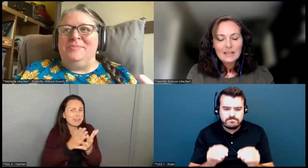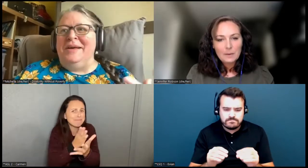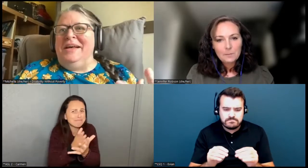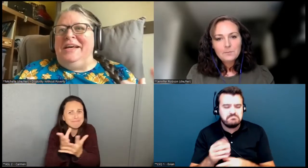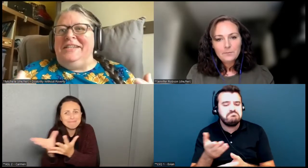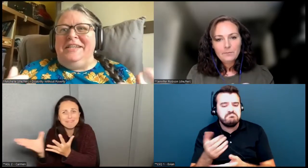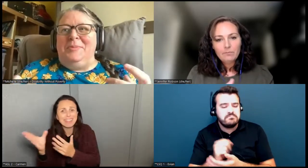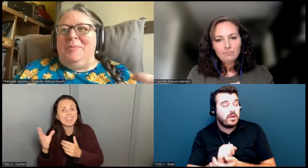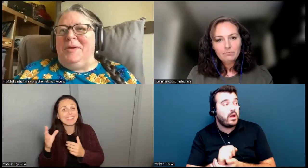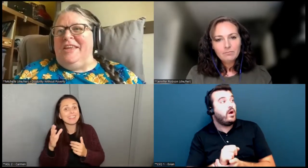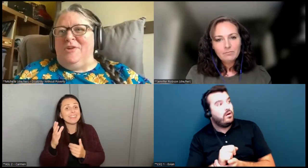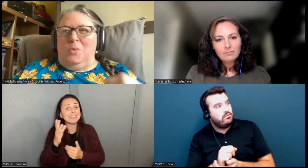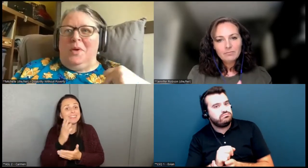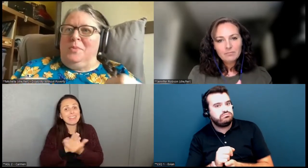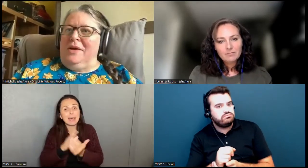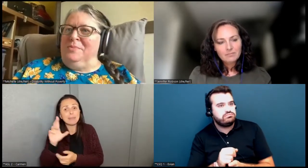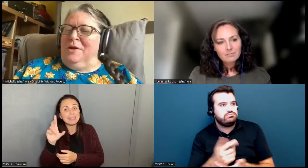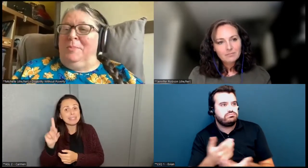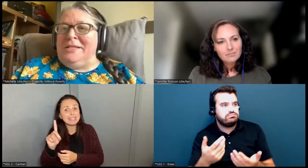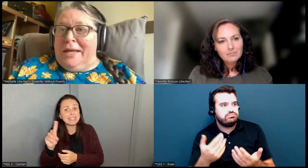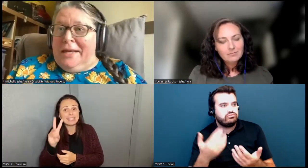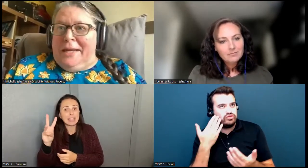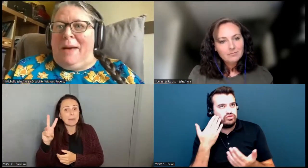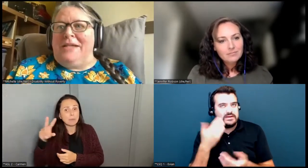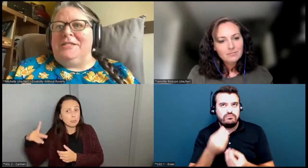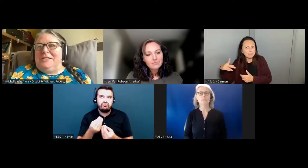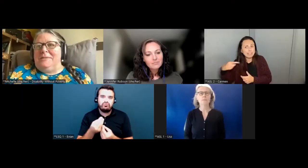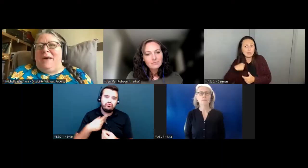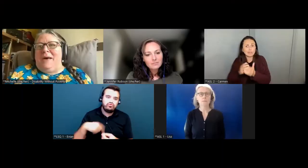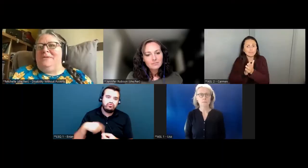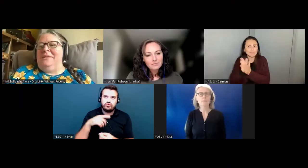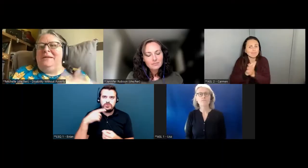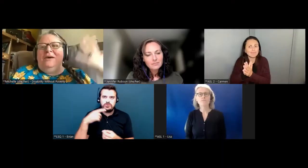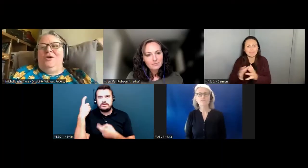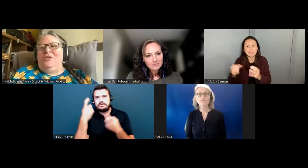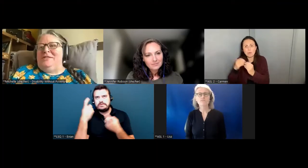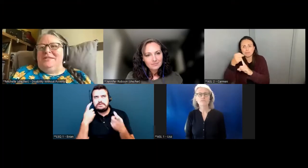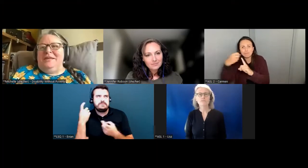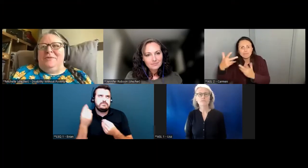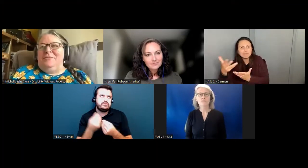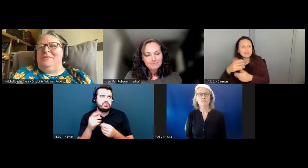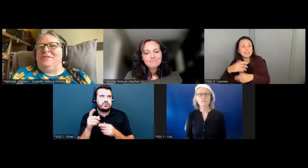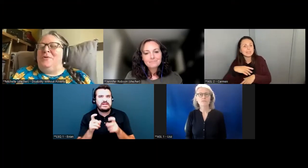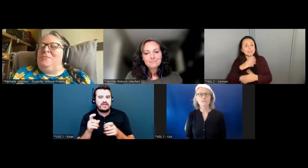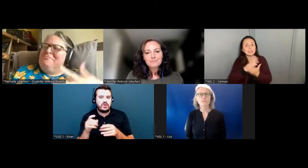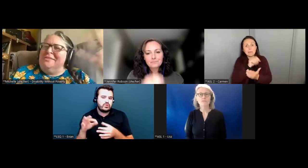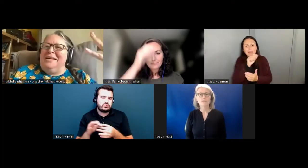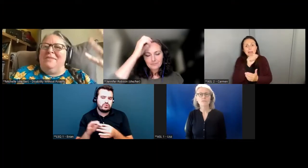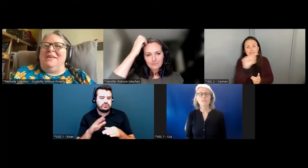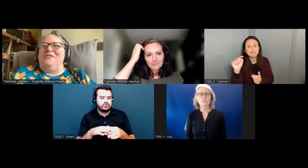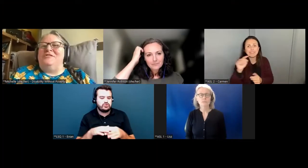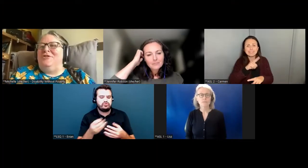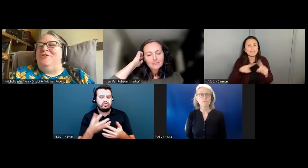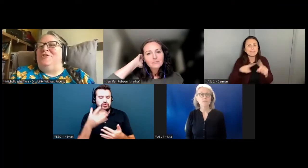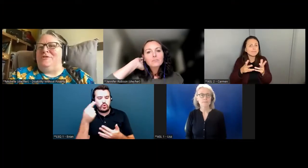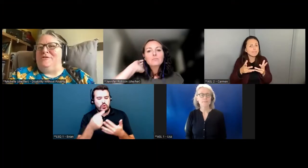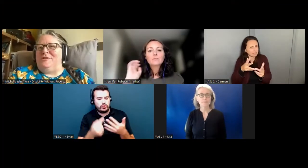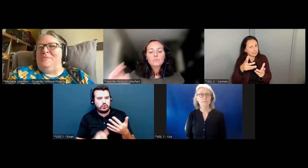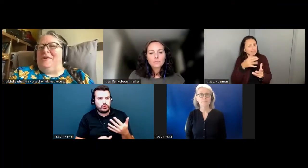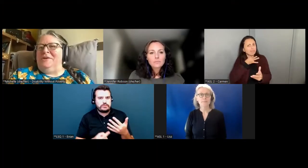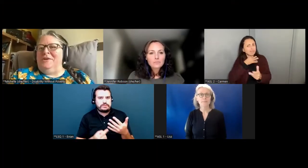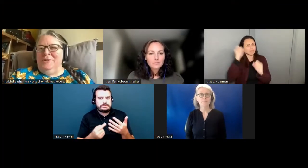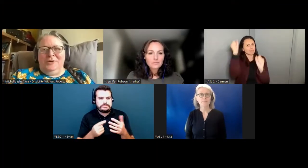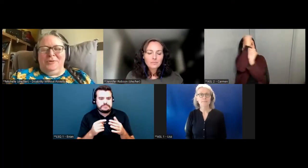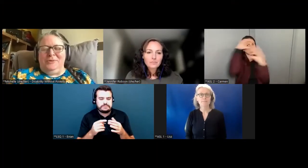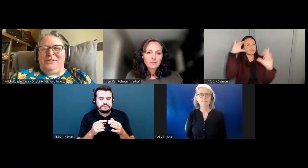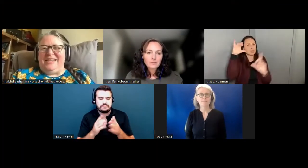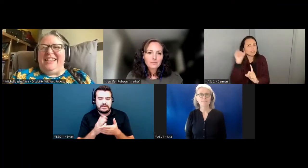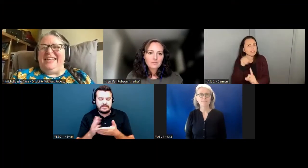DWP THAT WE -- PARTICULARLY PASSIONATE ABOUT. GIVE US YOUR THOUGHTS AS SOMEONE WHO HAS SEEN